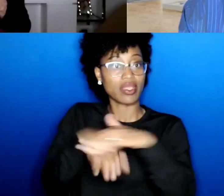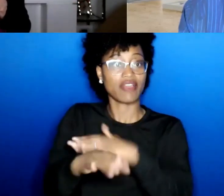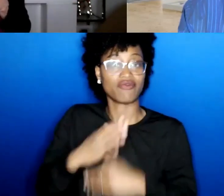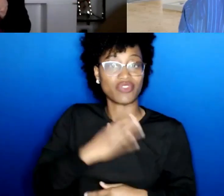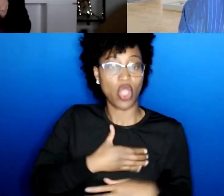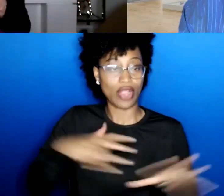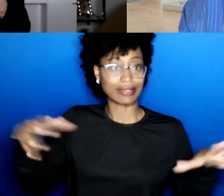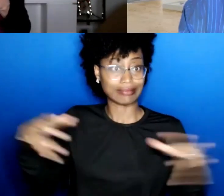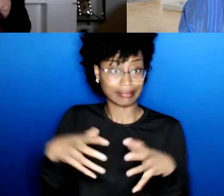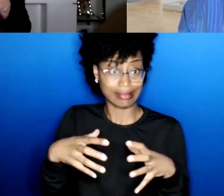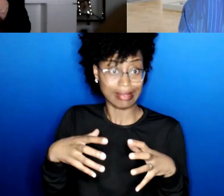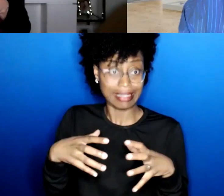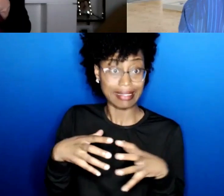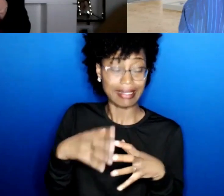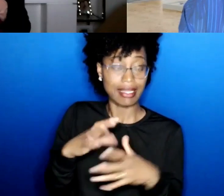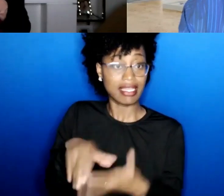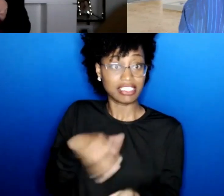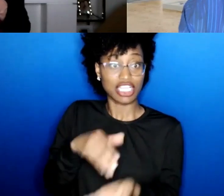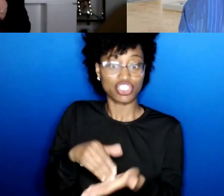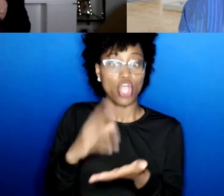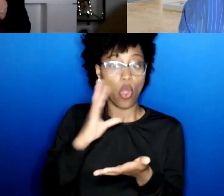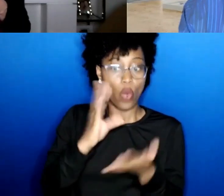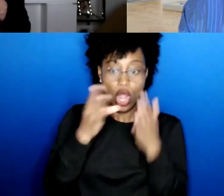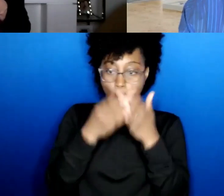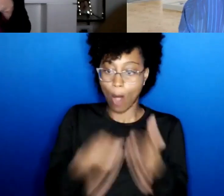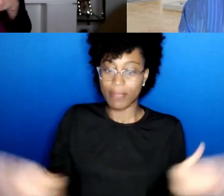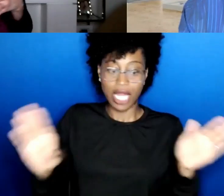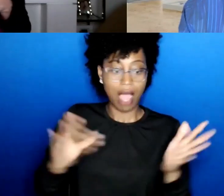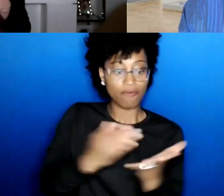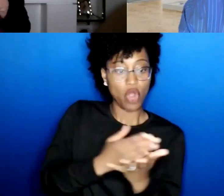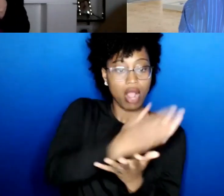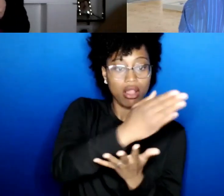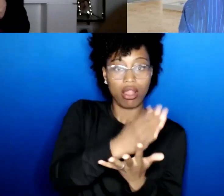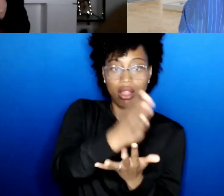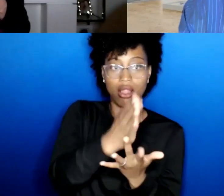06:22:21 And one of the destinations on the map, I will mention just a couple.